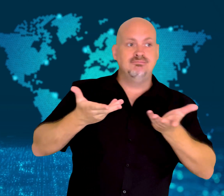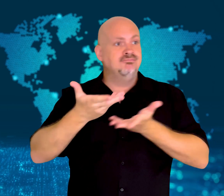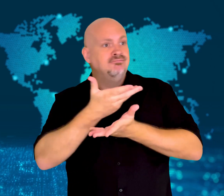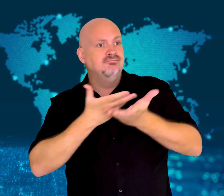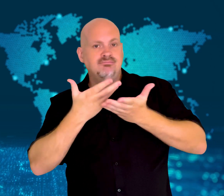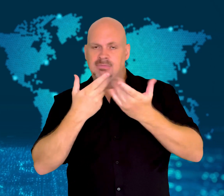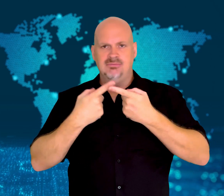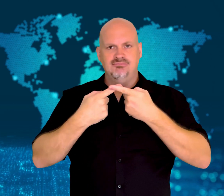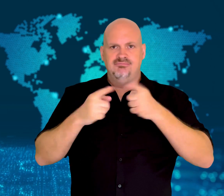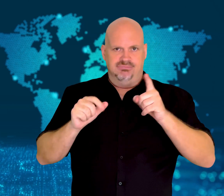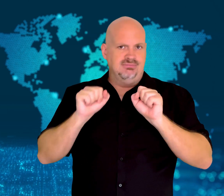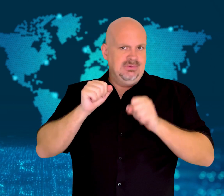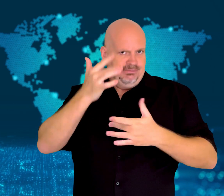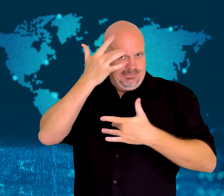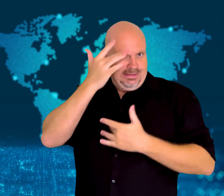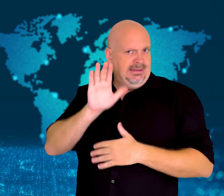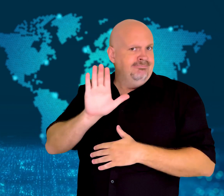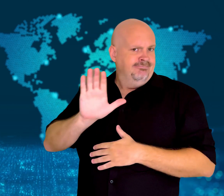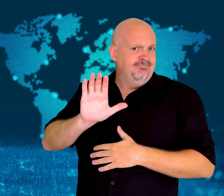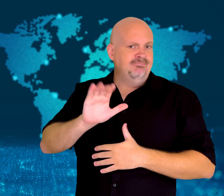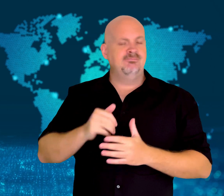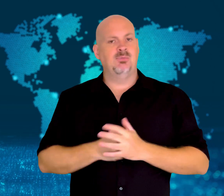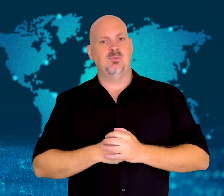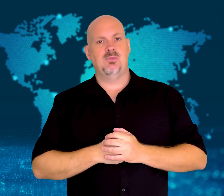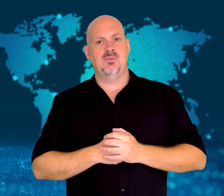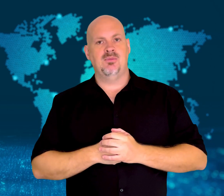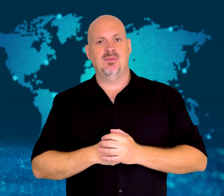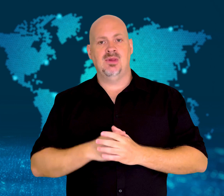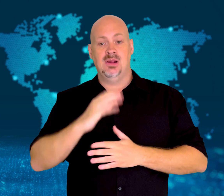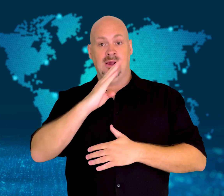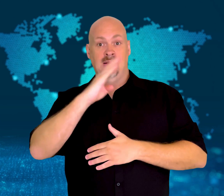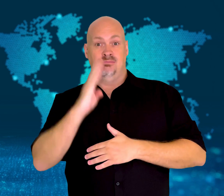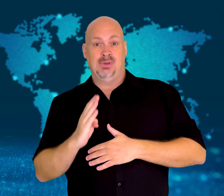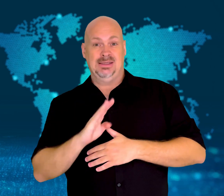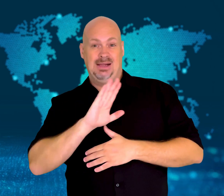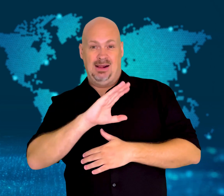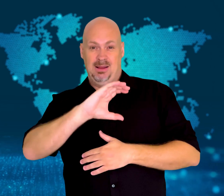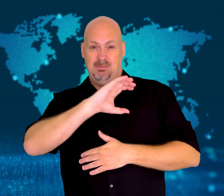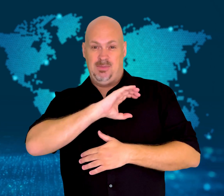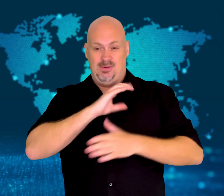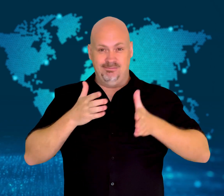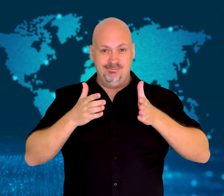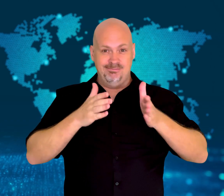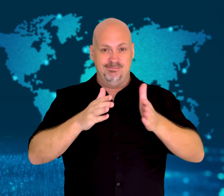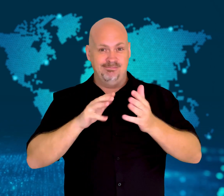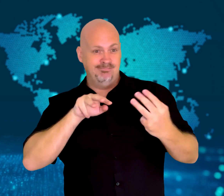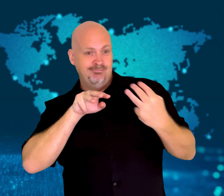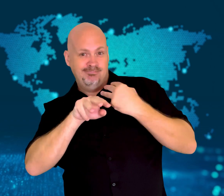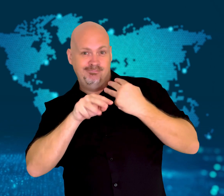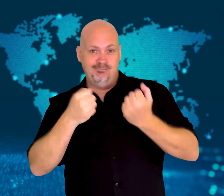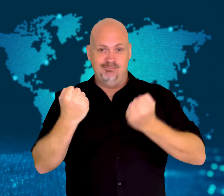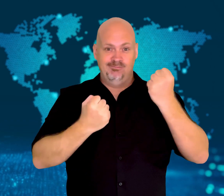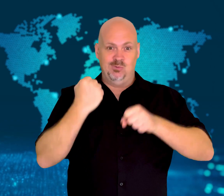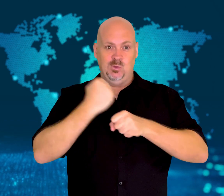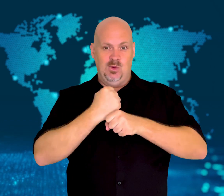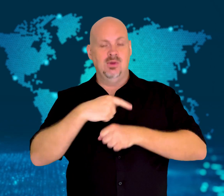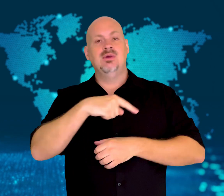such as disordered thinking and behavior.